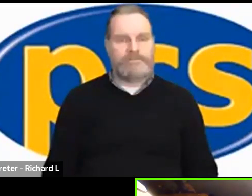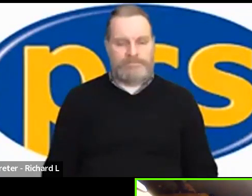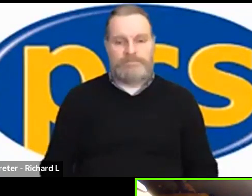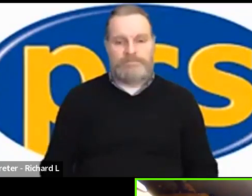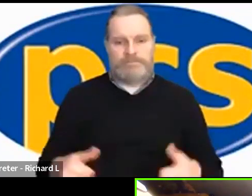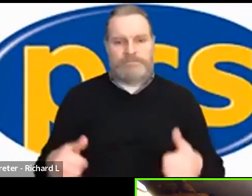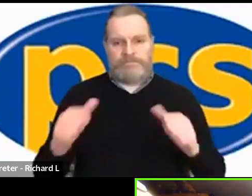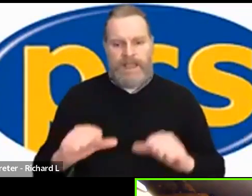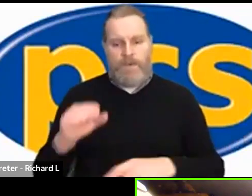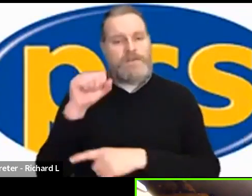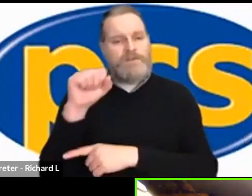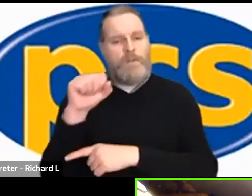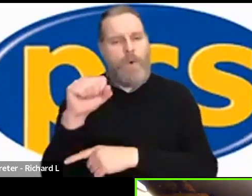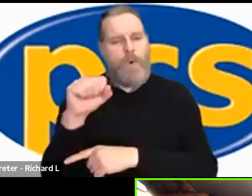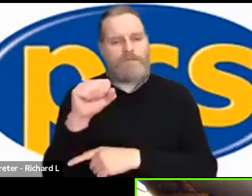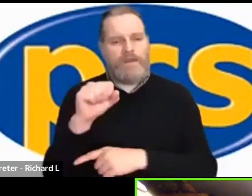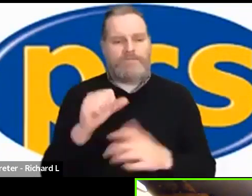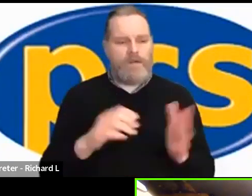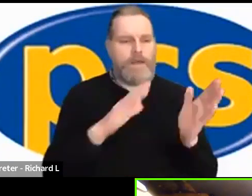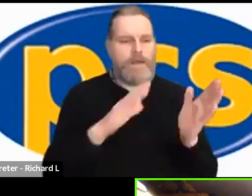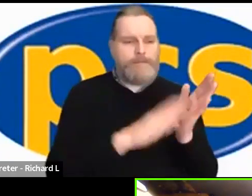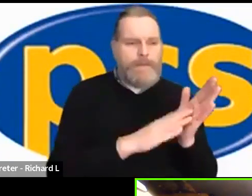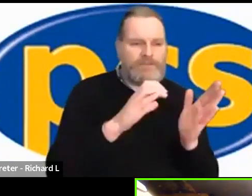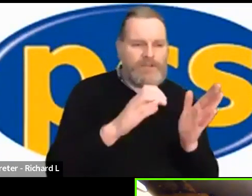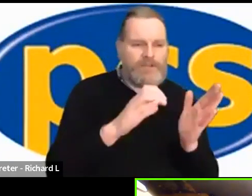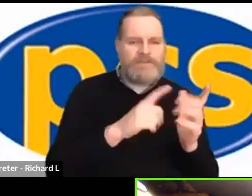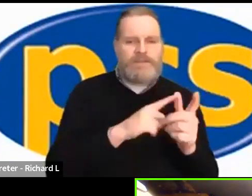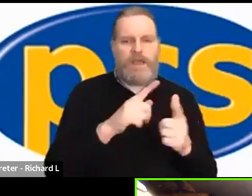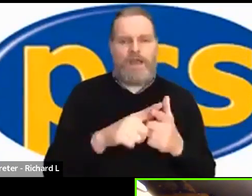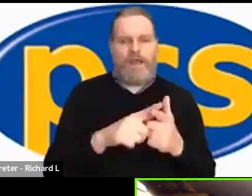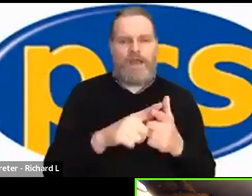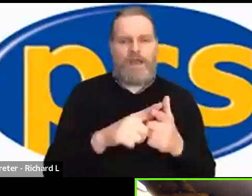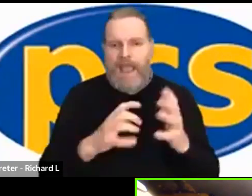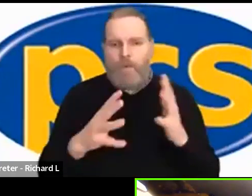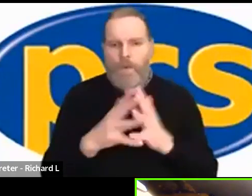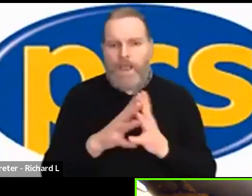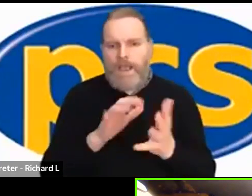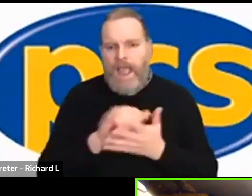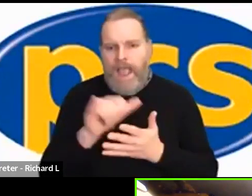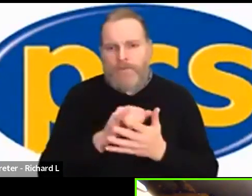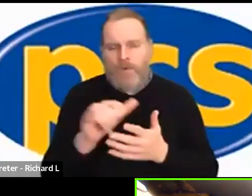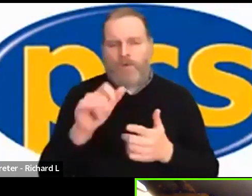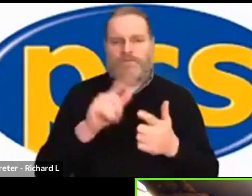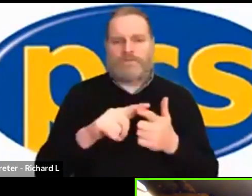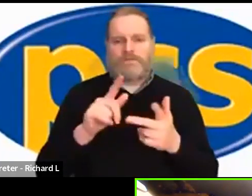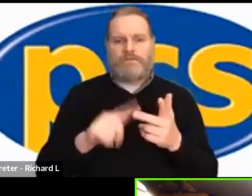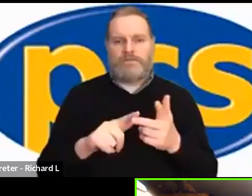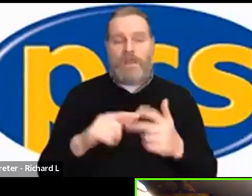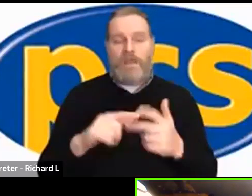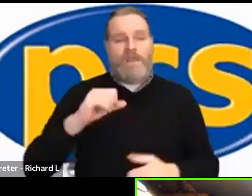in Cumbria, Dfa. Manchester. ria, Dse. Manchester, Walter Force, ria, Dse. Manchester, Walter Force, Gatwick, and New Haven Branch, Pcs. Pcs. the PA to reloadion and borders